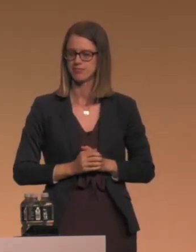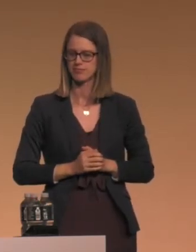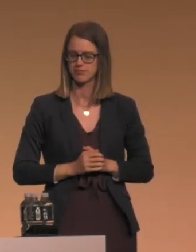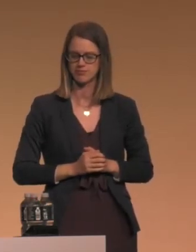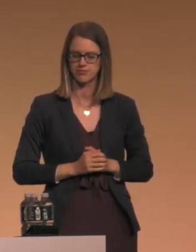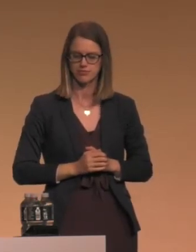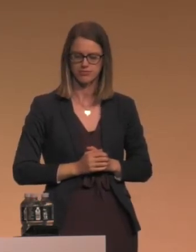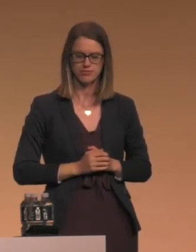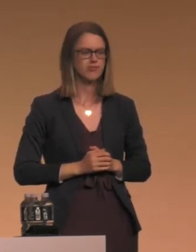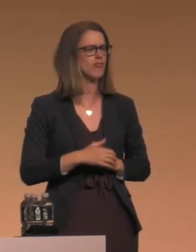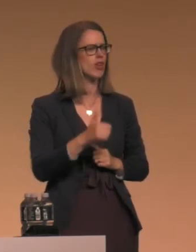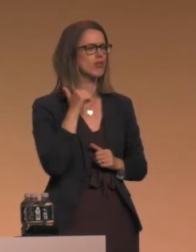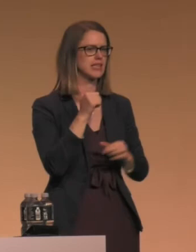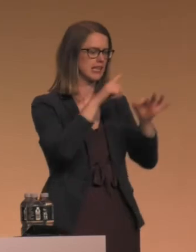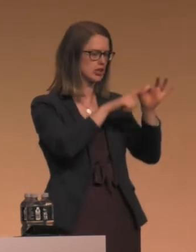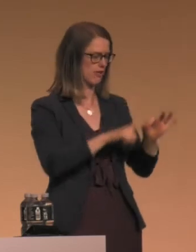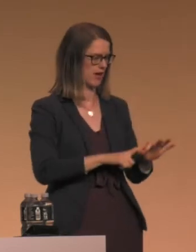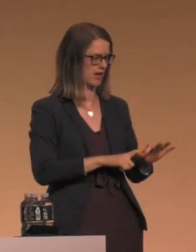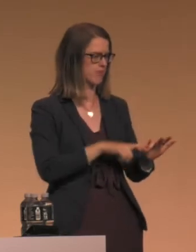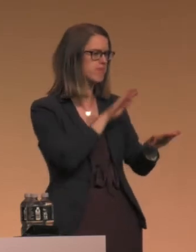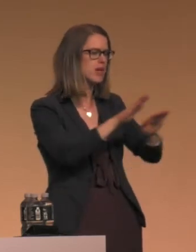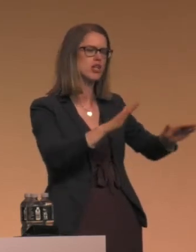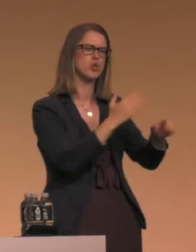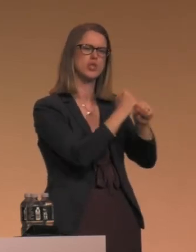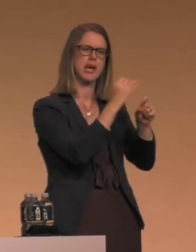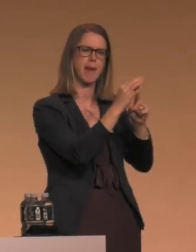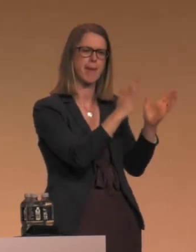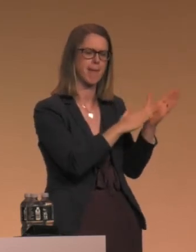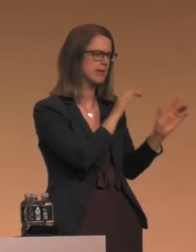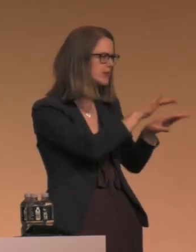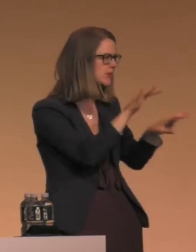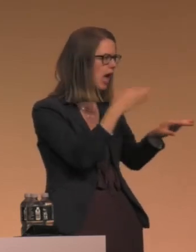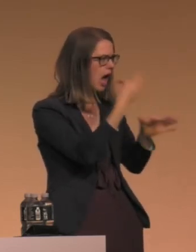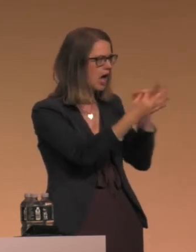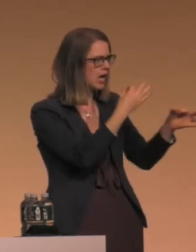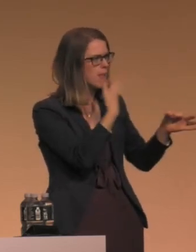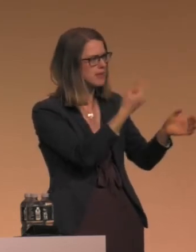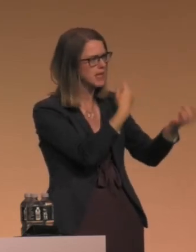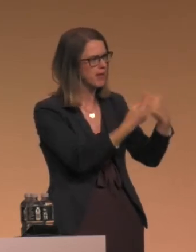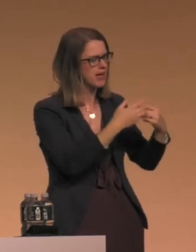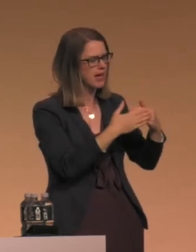In a recent survey, we went out to our members and asked them to tell us about their daily mental health